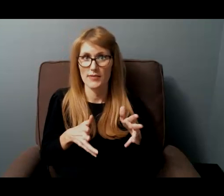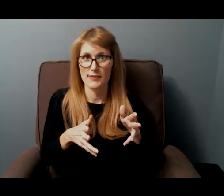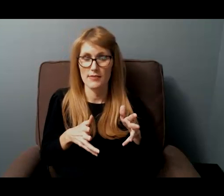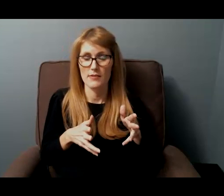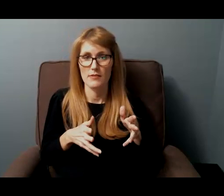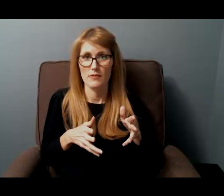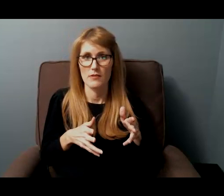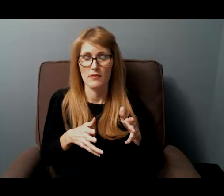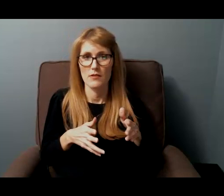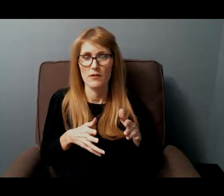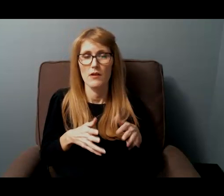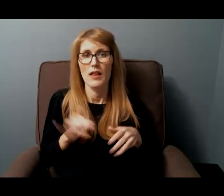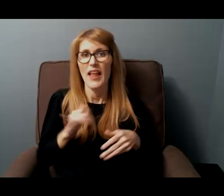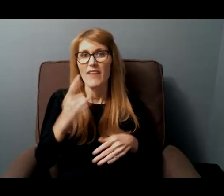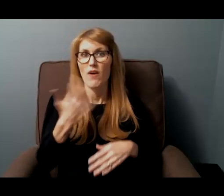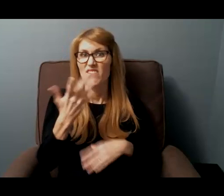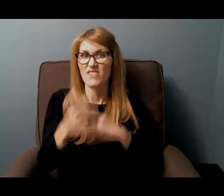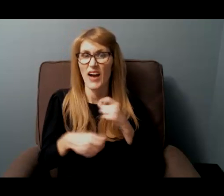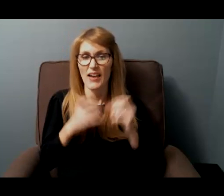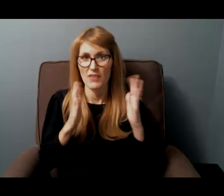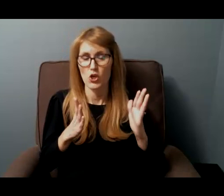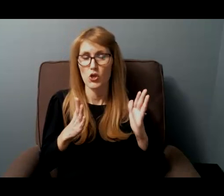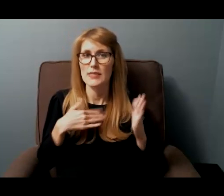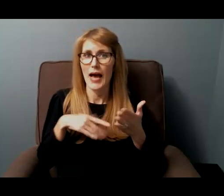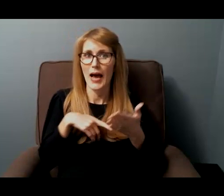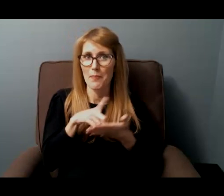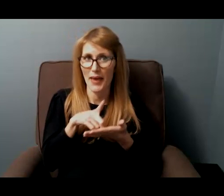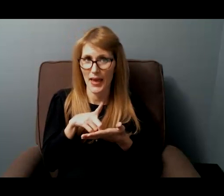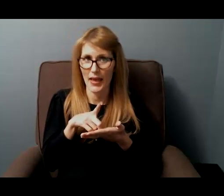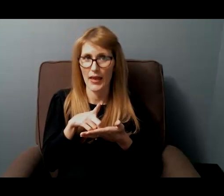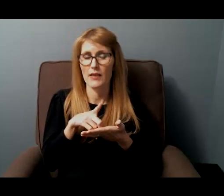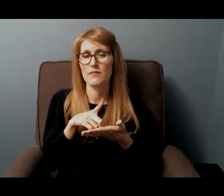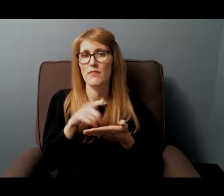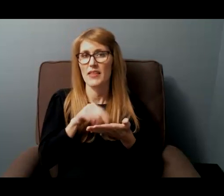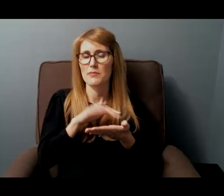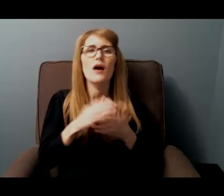for like five years I paid out this much and now I am starting let's say you paid out $500,